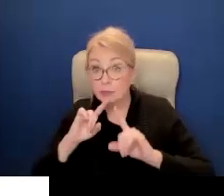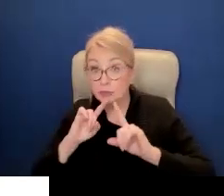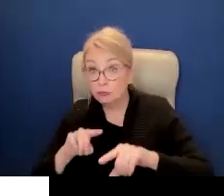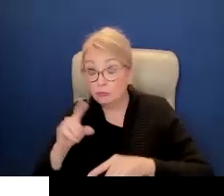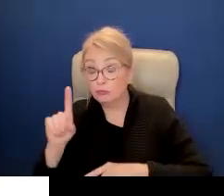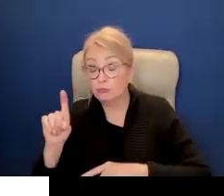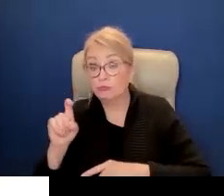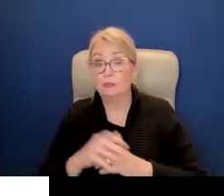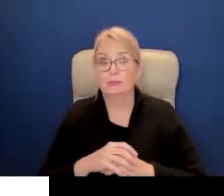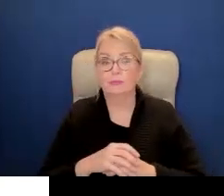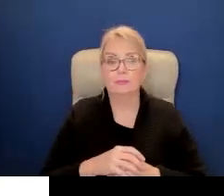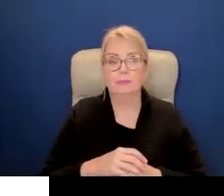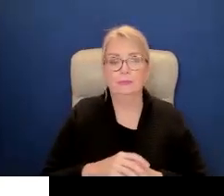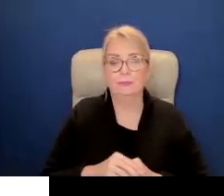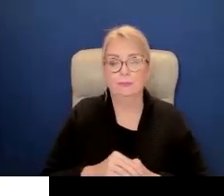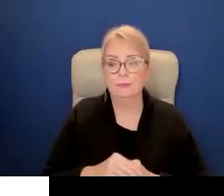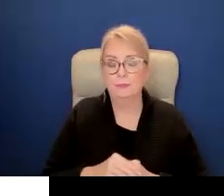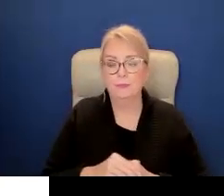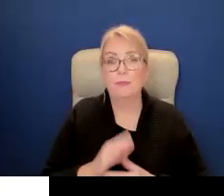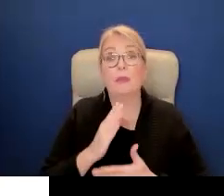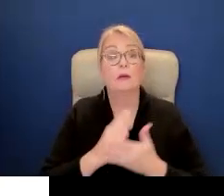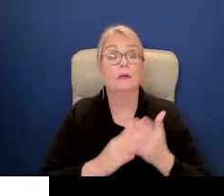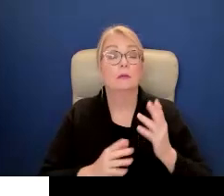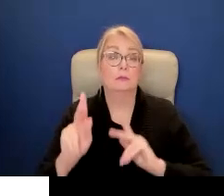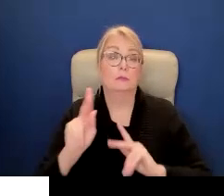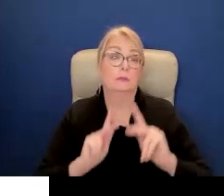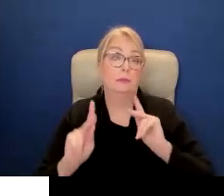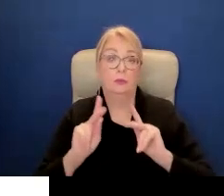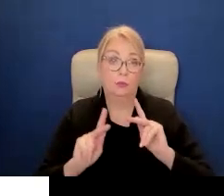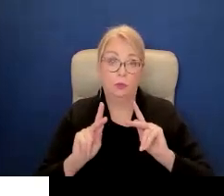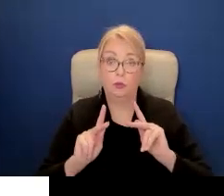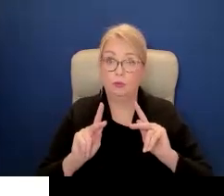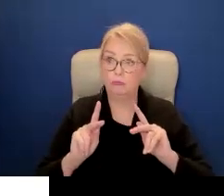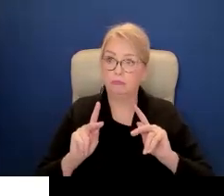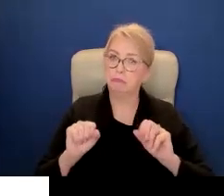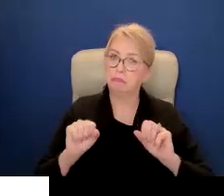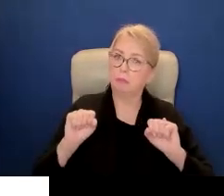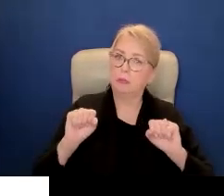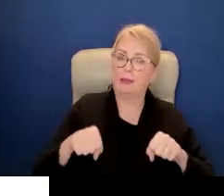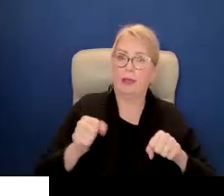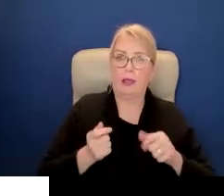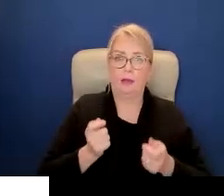Now, some people are able to adjust their status,